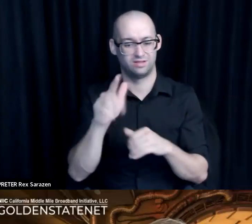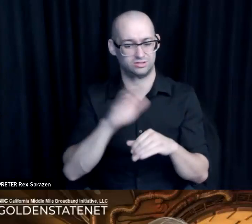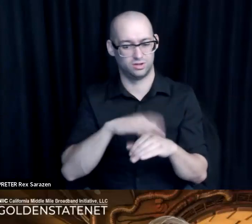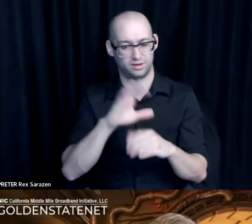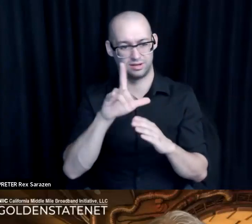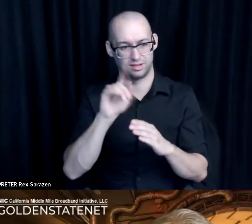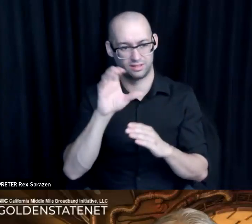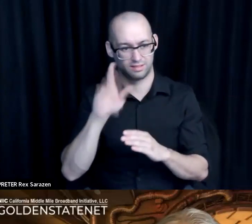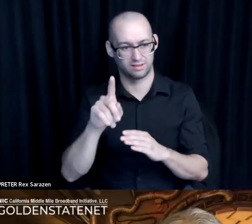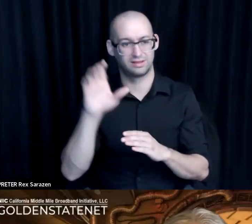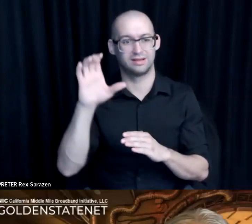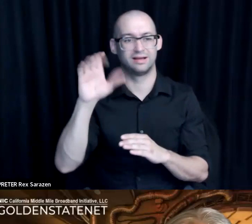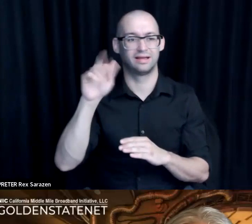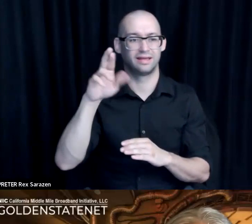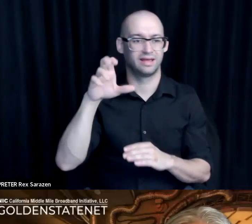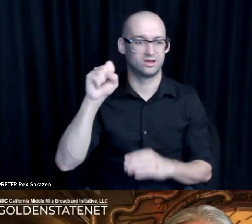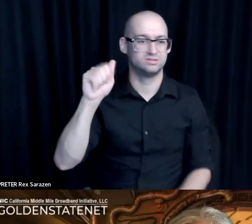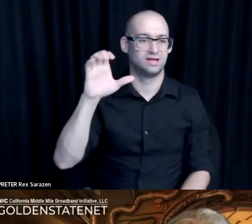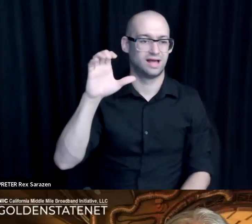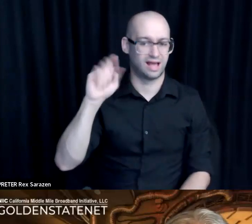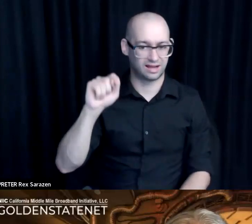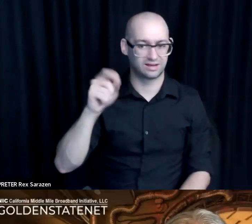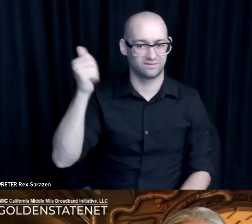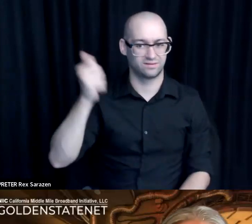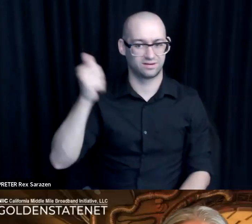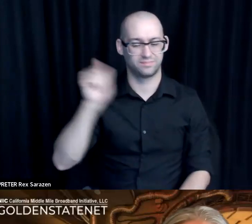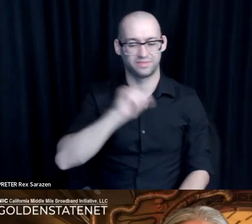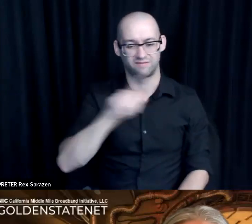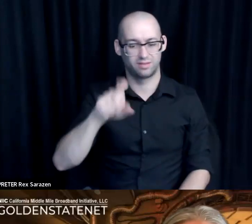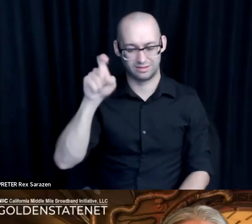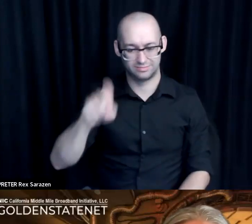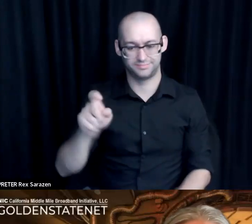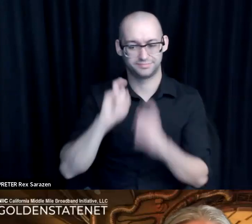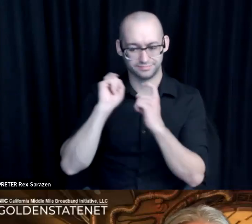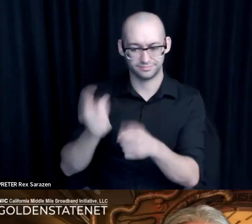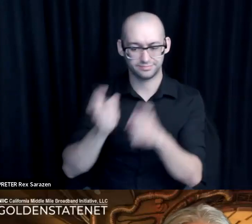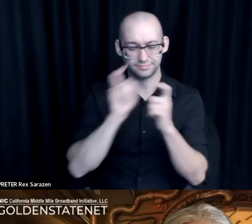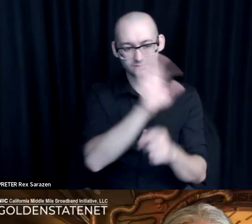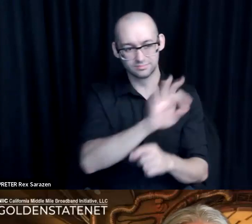CARES Act funding, flowing through the State. So everything has to be allocated and assigned you